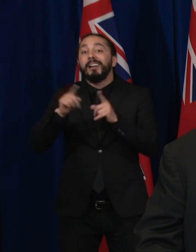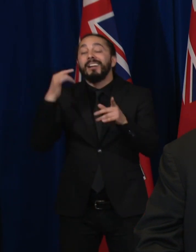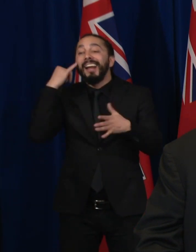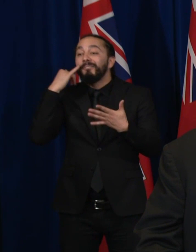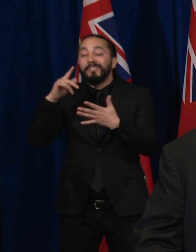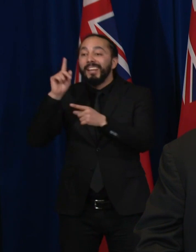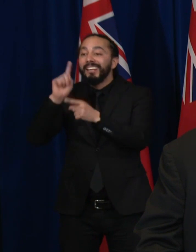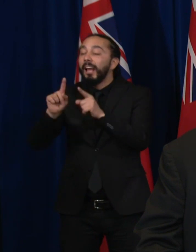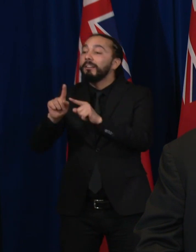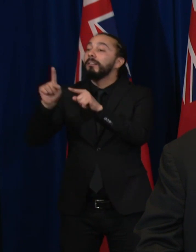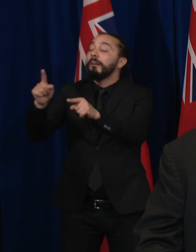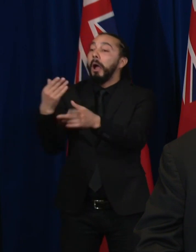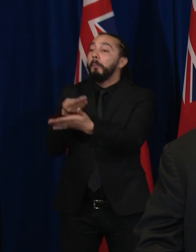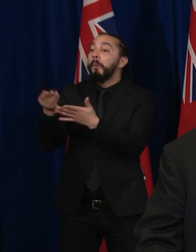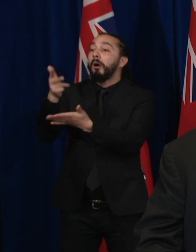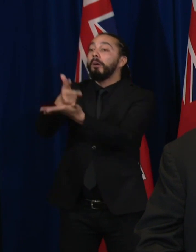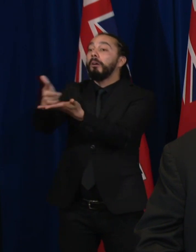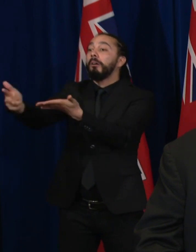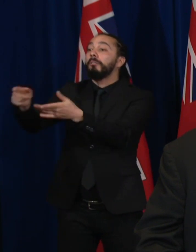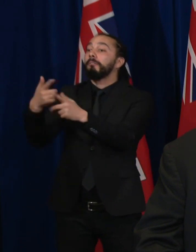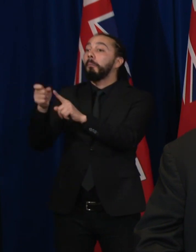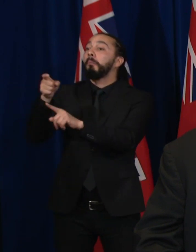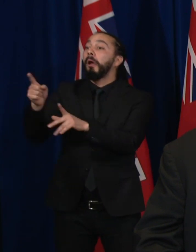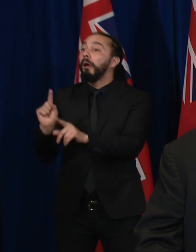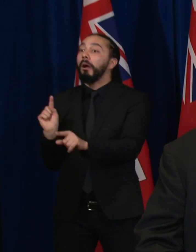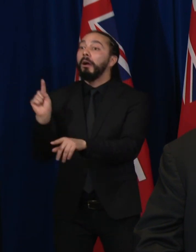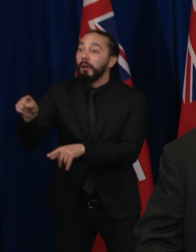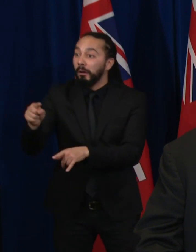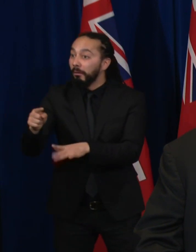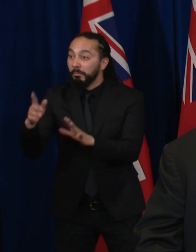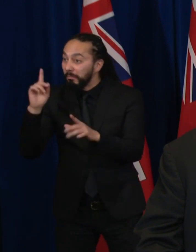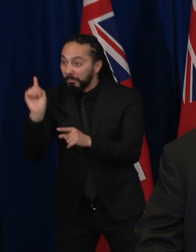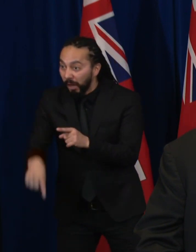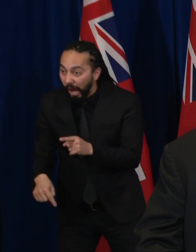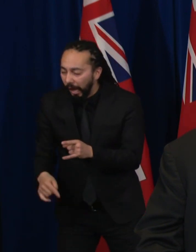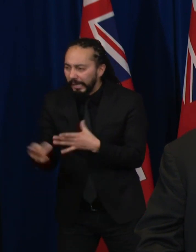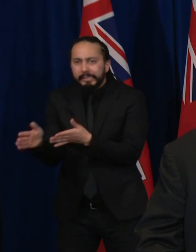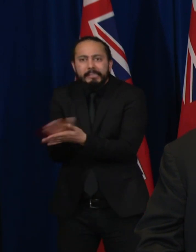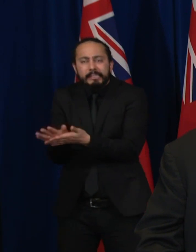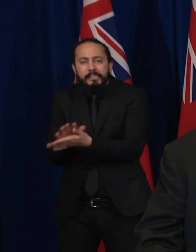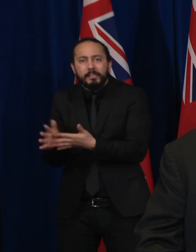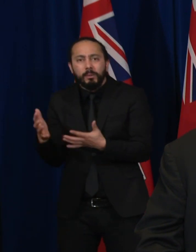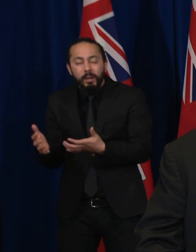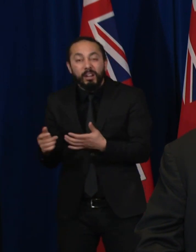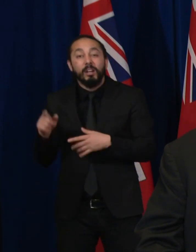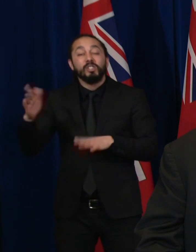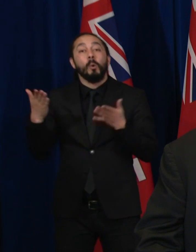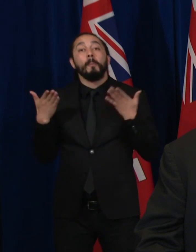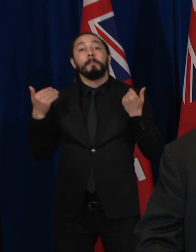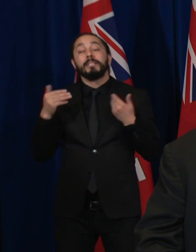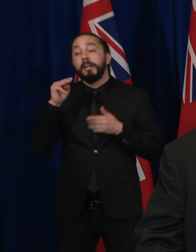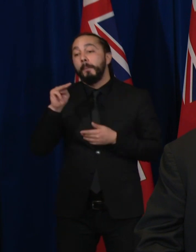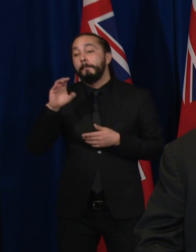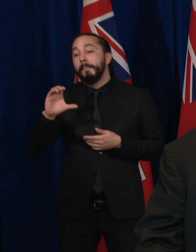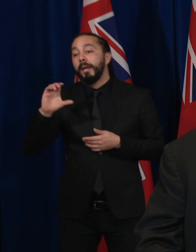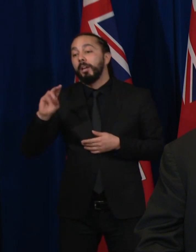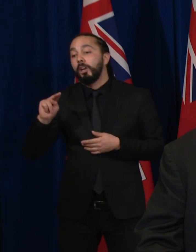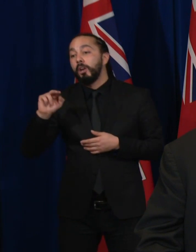classed as a dealership or have ties, they were left hanging. When they contacted Minister McNaughton's office and the toll-free number they received